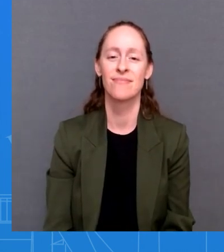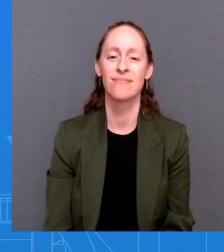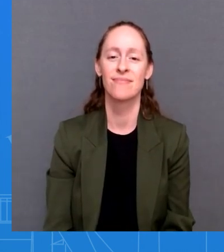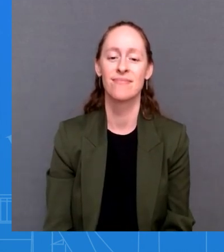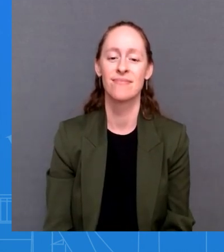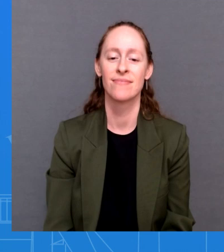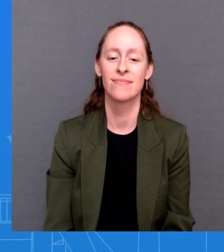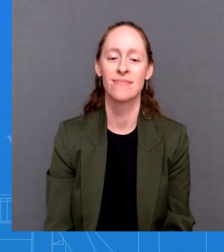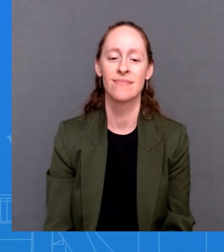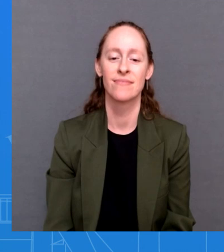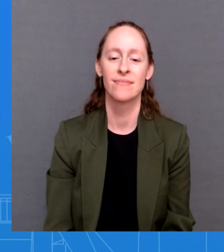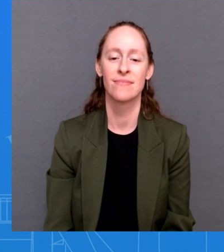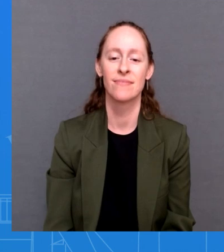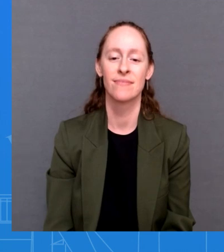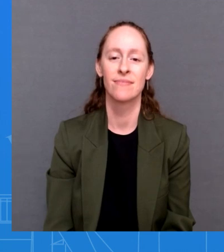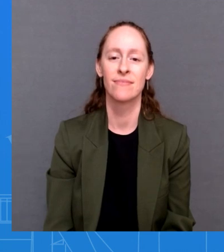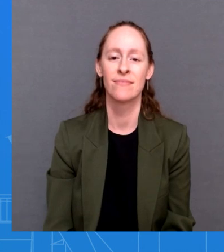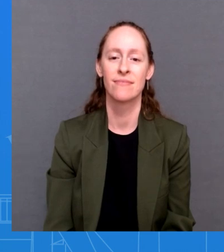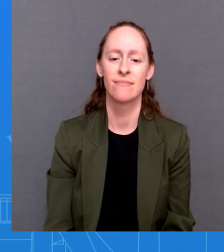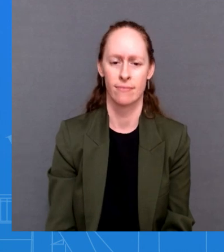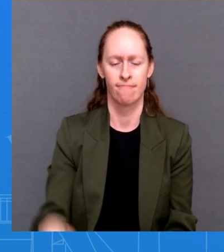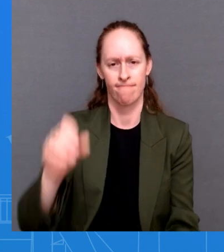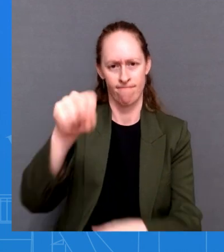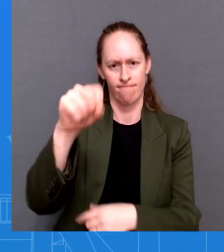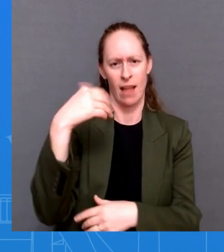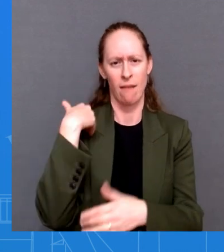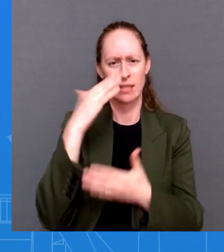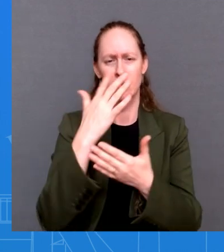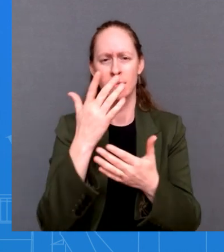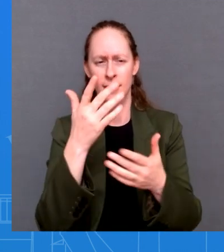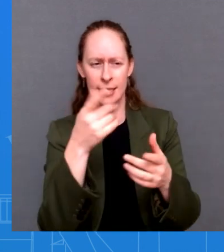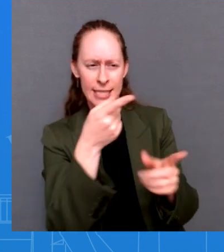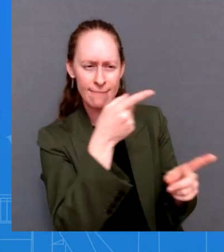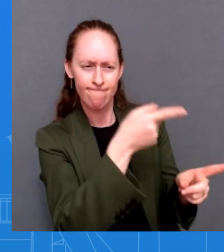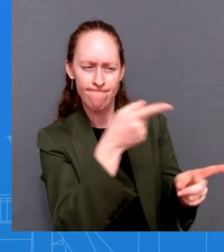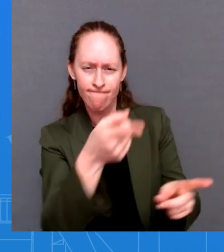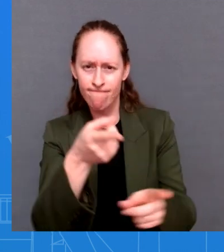approximately one fifth, that have attested to using 85 percent of their current supply.